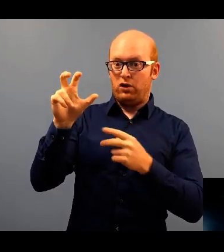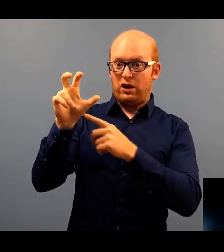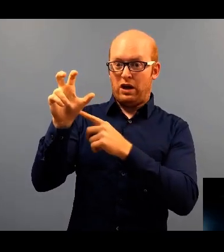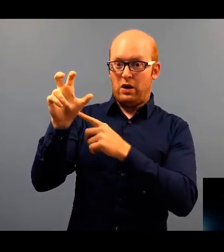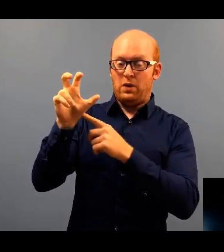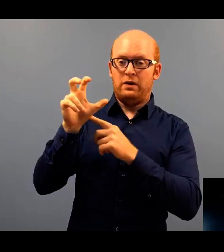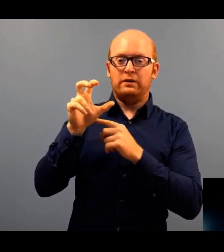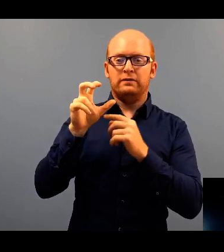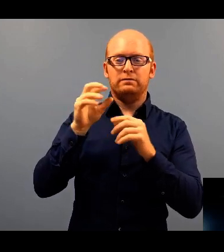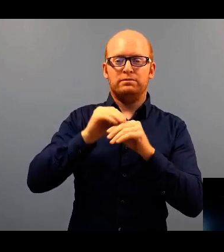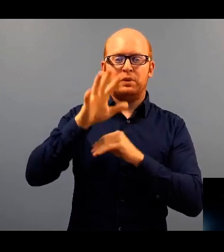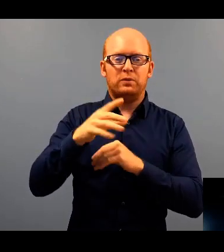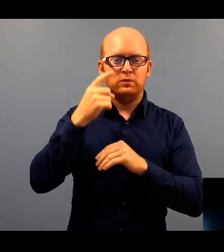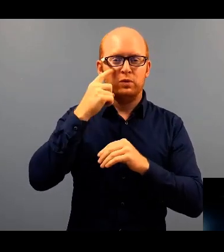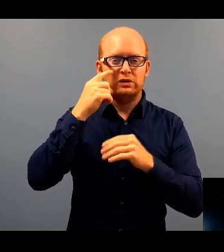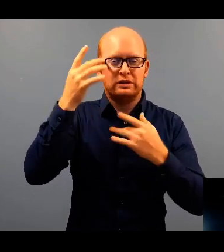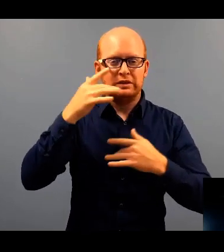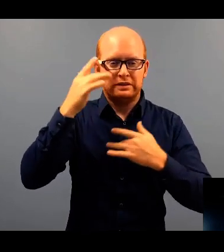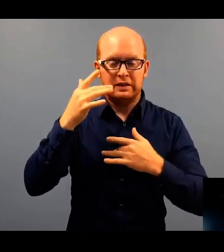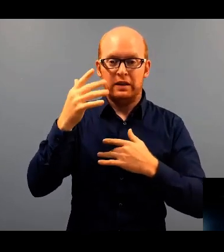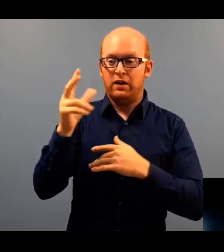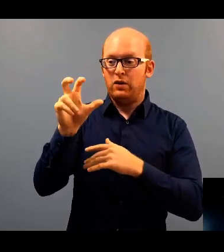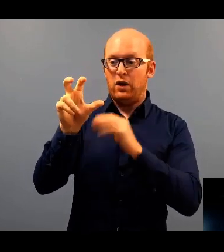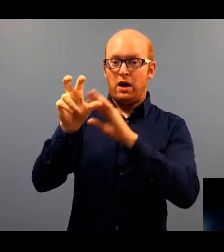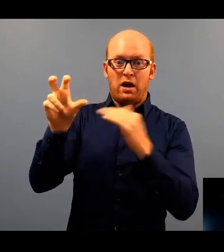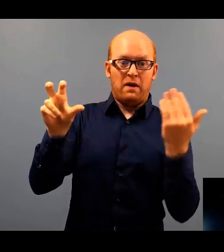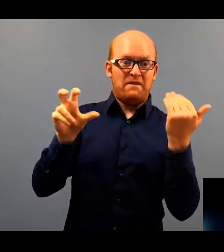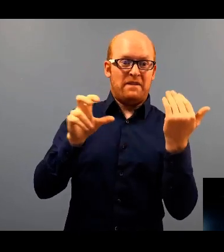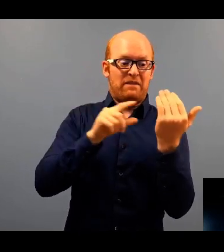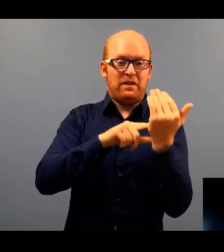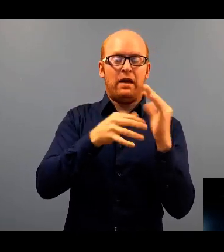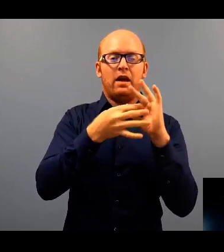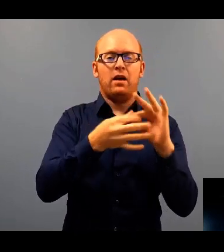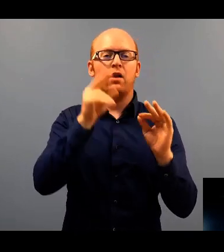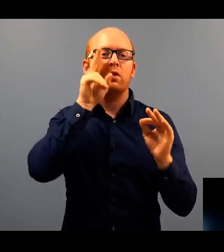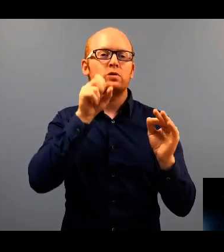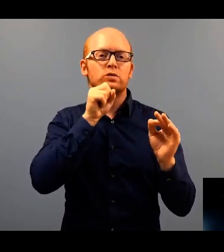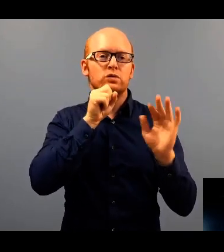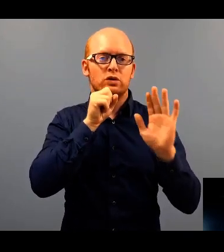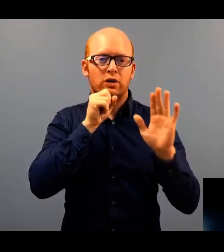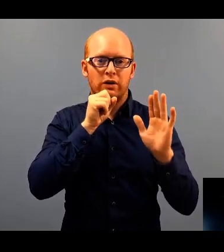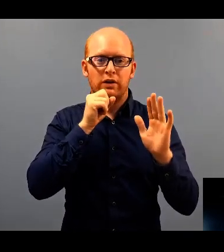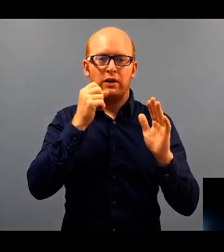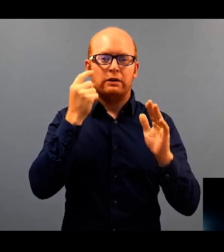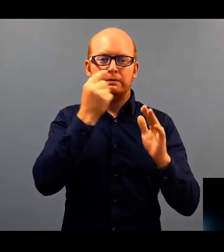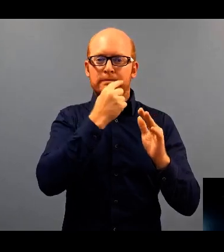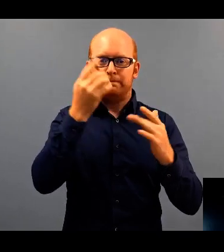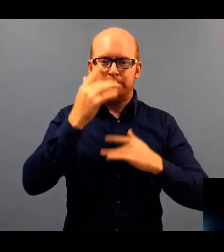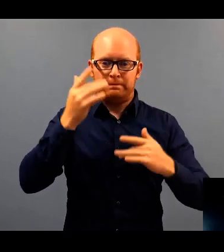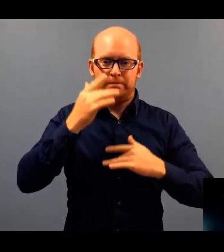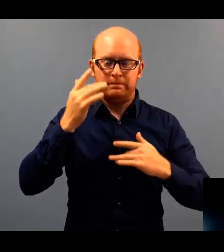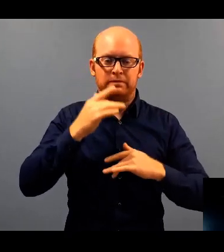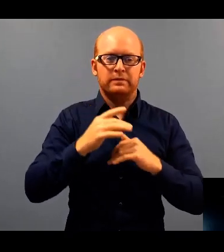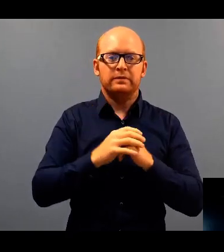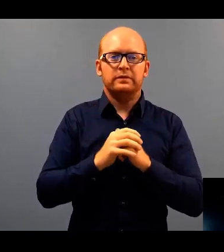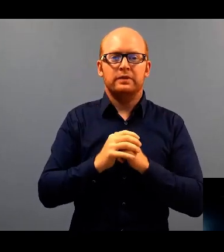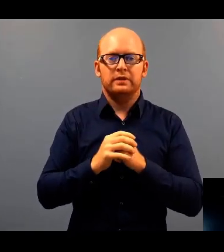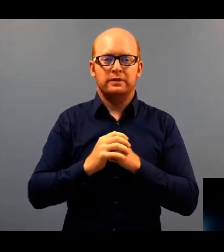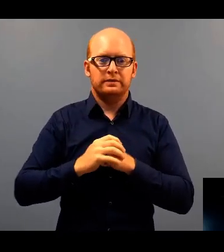are involved in retinal disease. Of those, 15 genes appear to be associated with Usher syndrome.